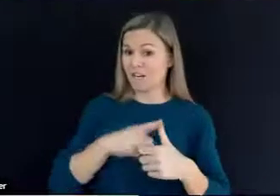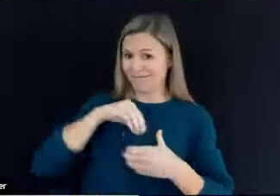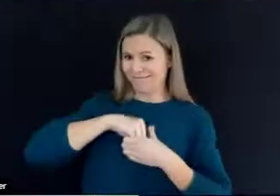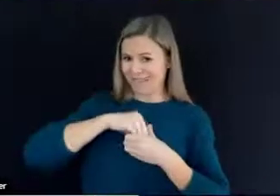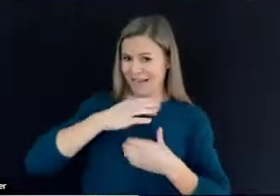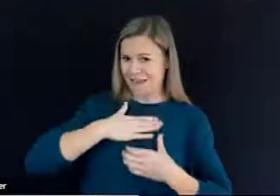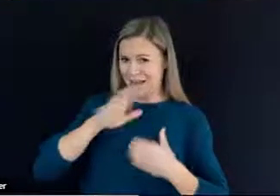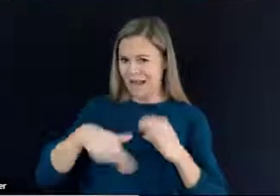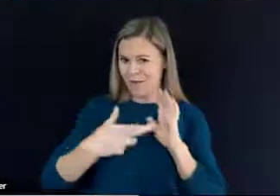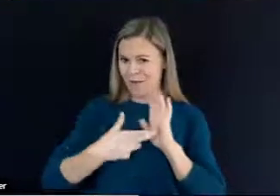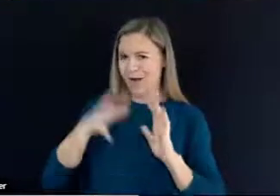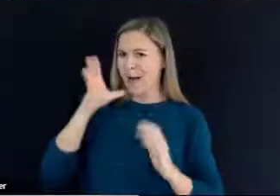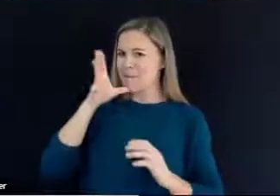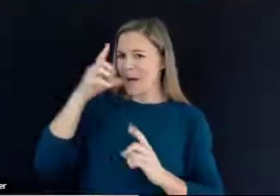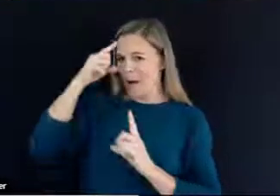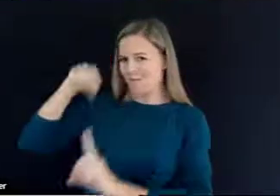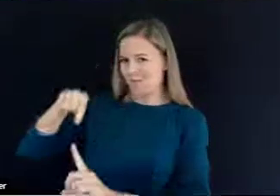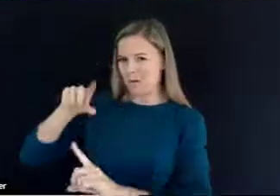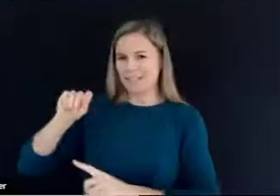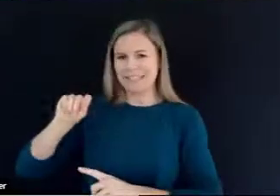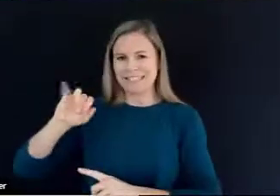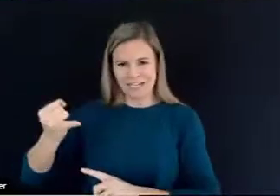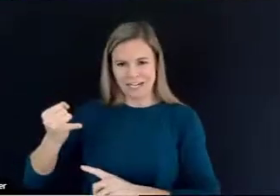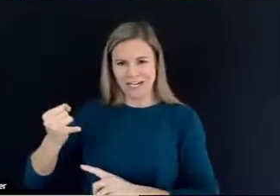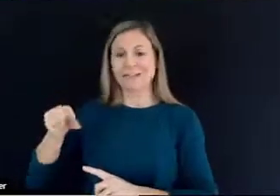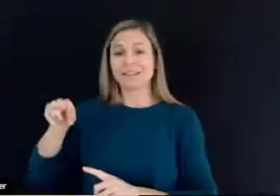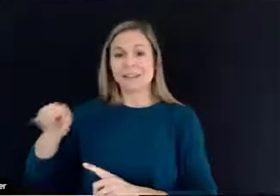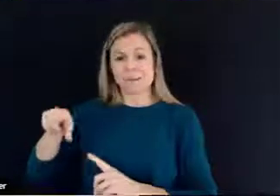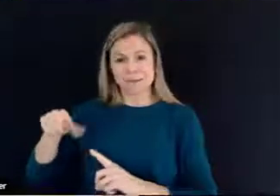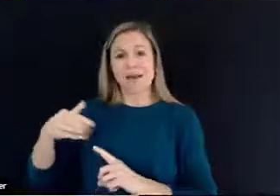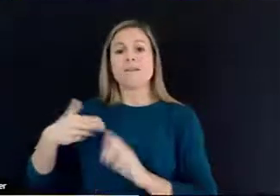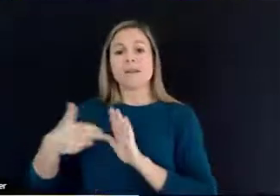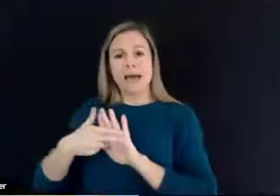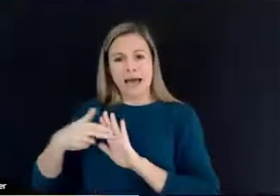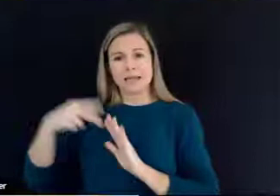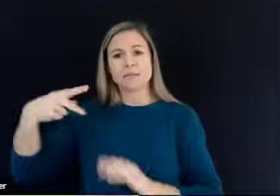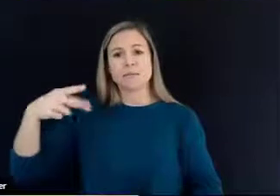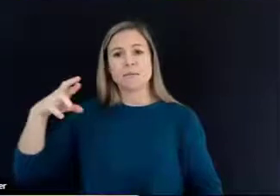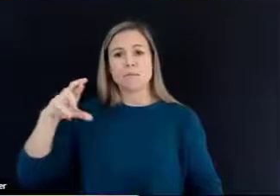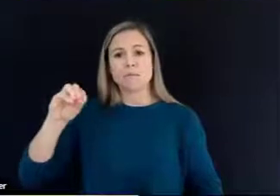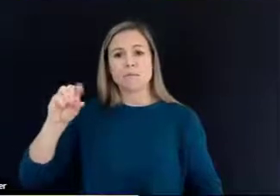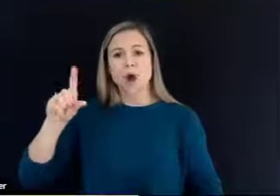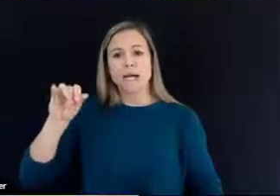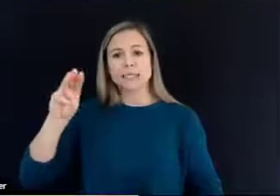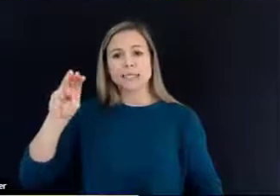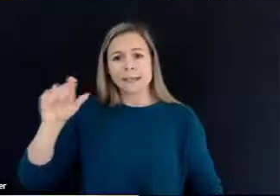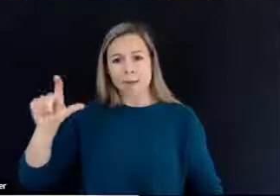And my son, TJ, has a peroxisomal disorder, which is a rare disease